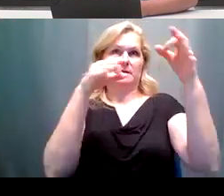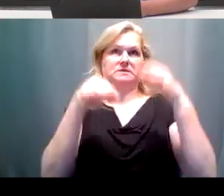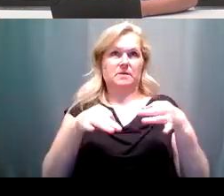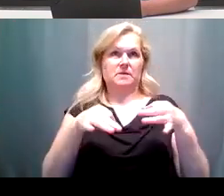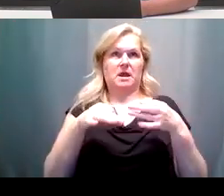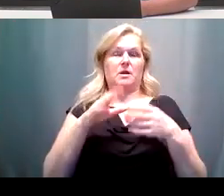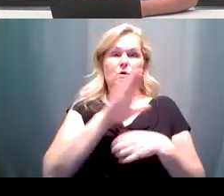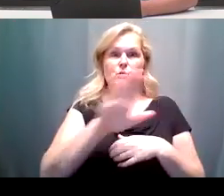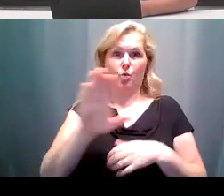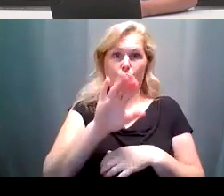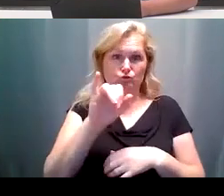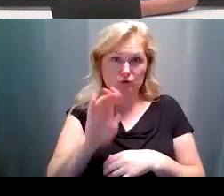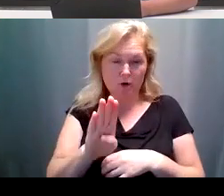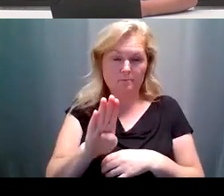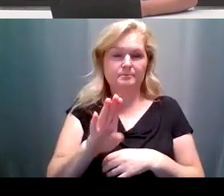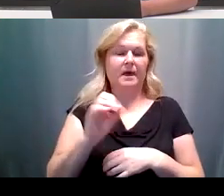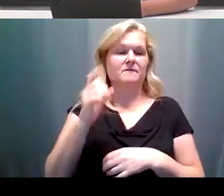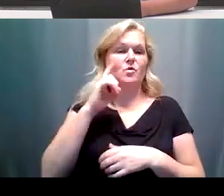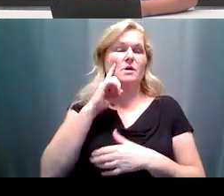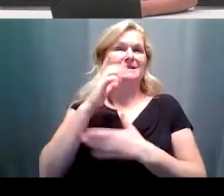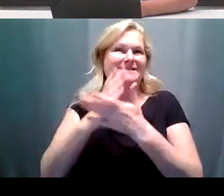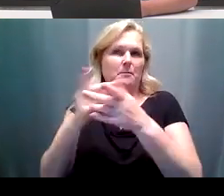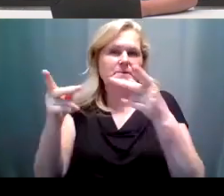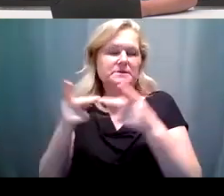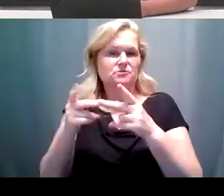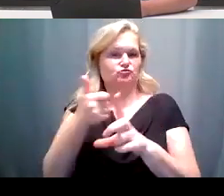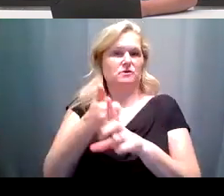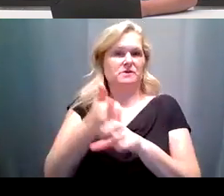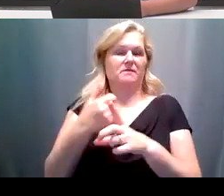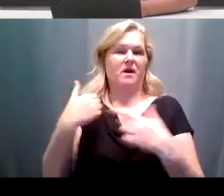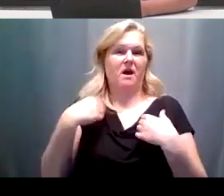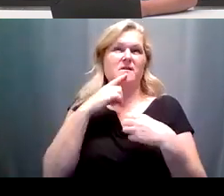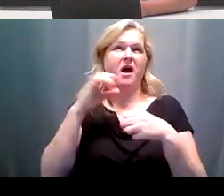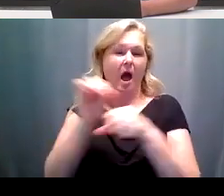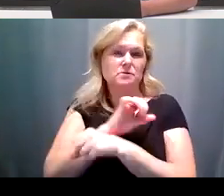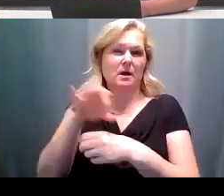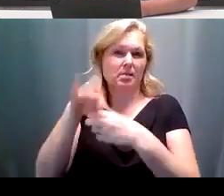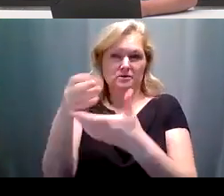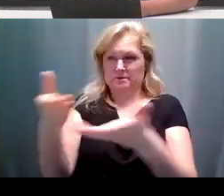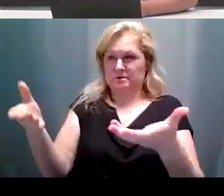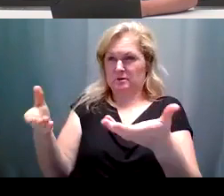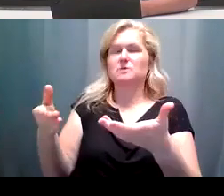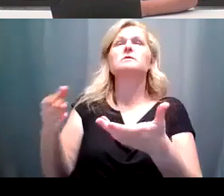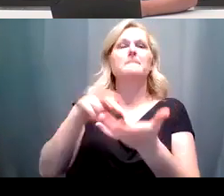you will practice with actual election materials so that you know exactly what you need to do